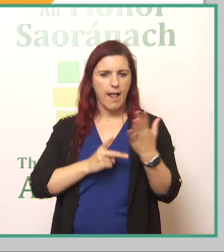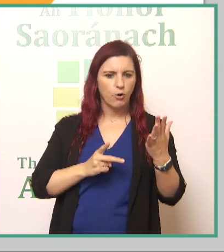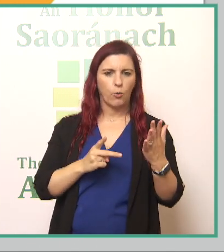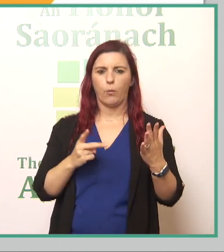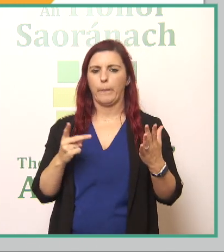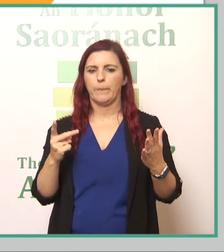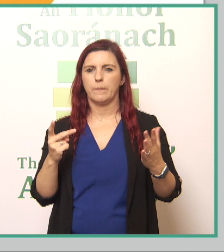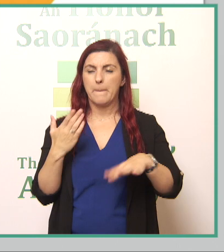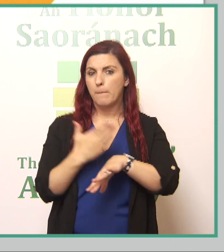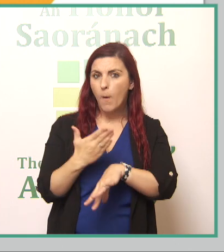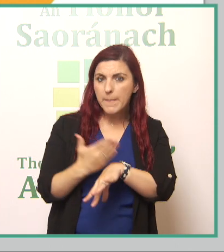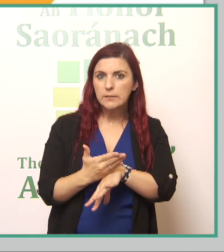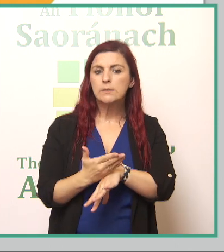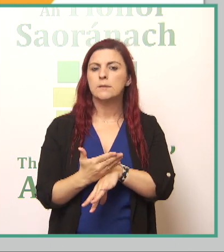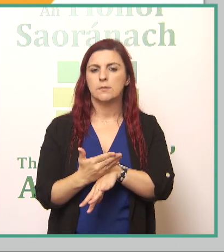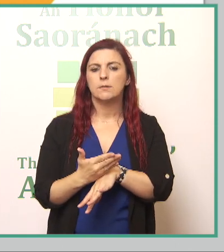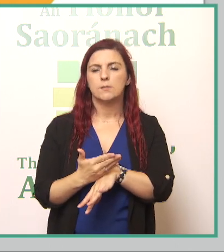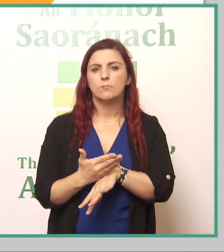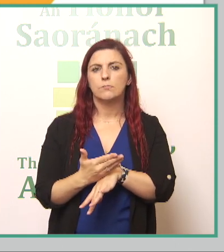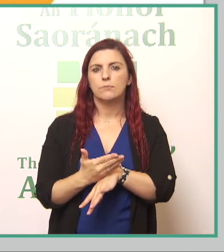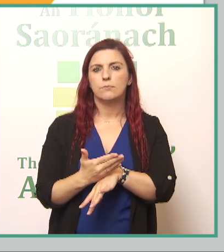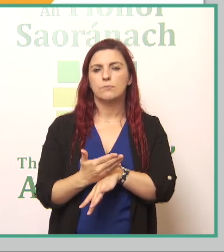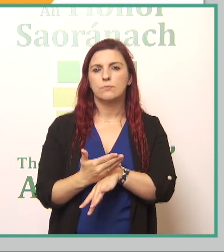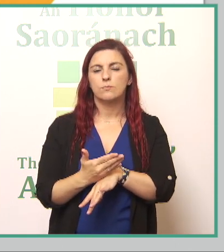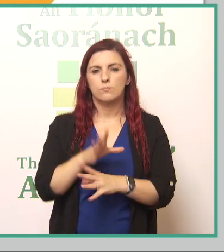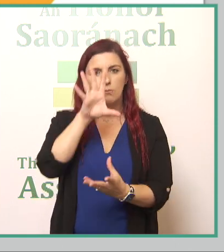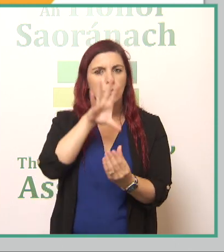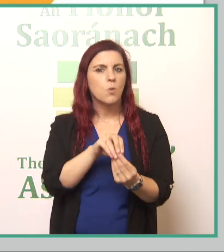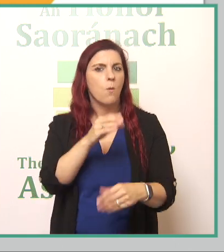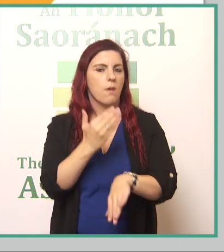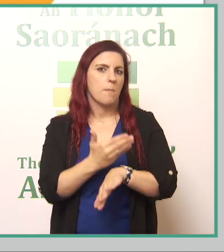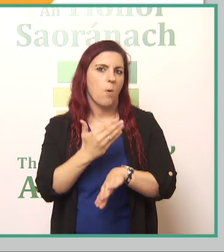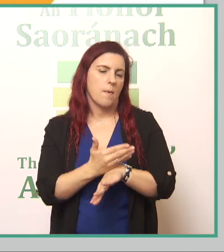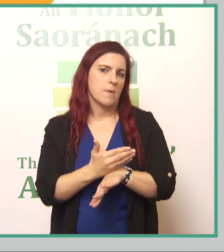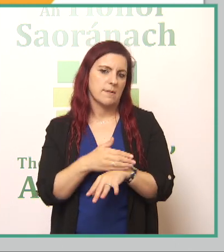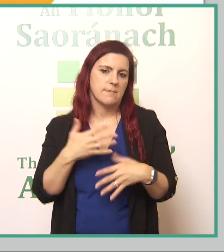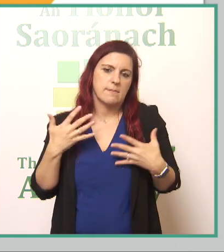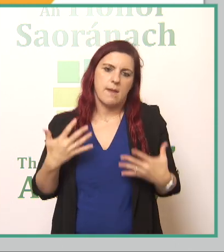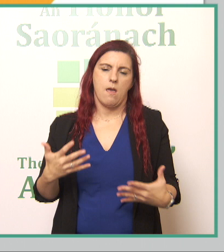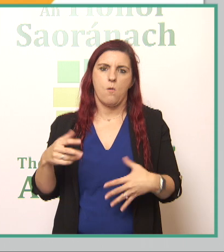terms of employment and it's total employment within it is just over about seven percent